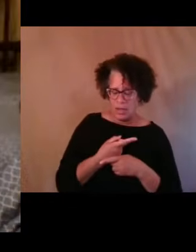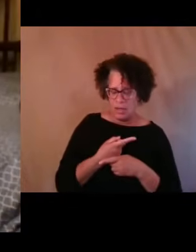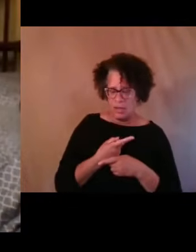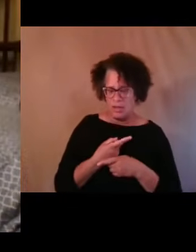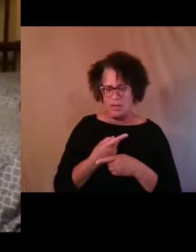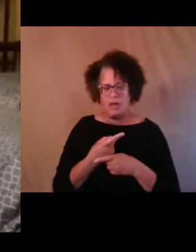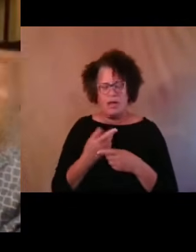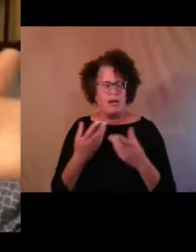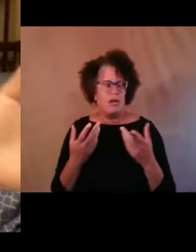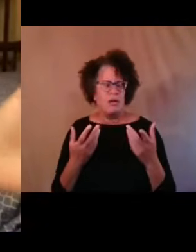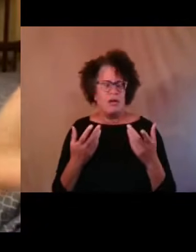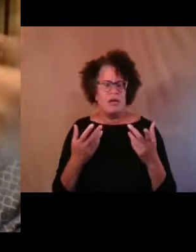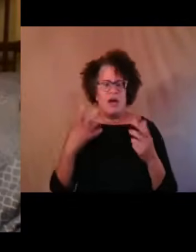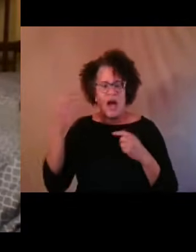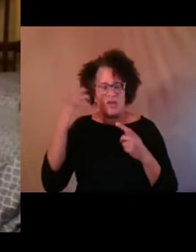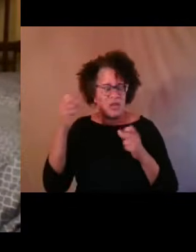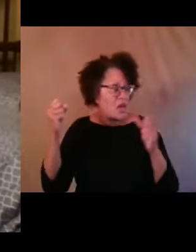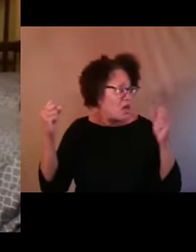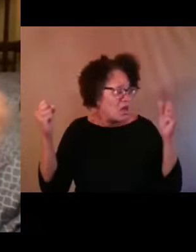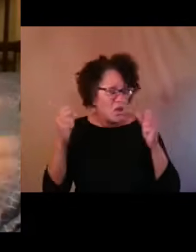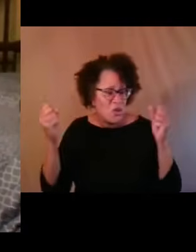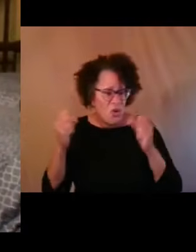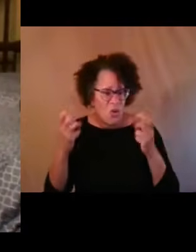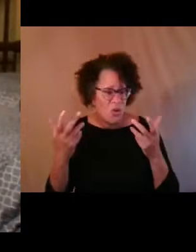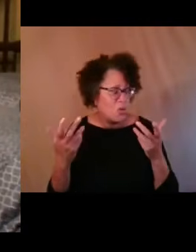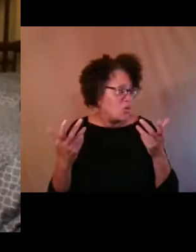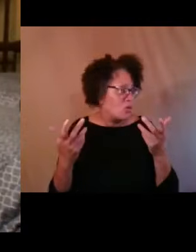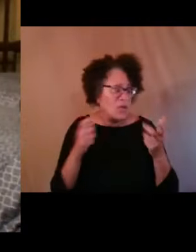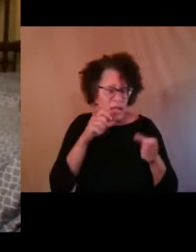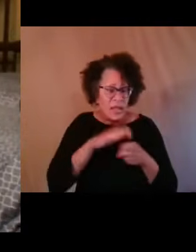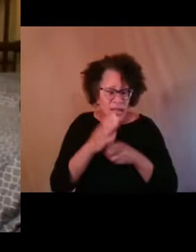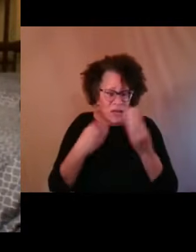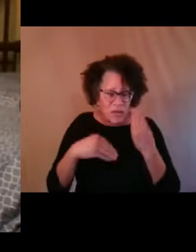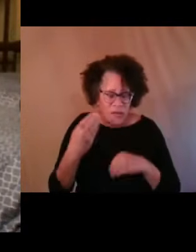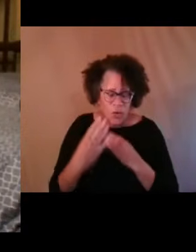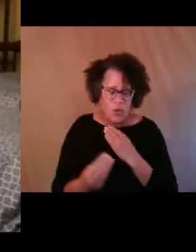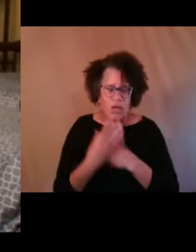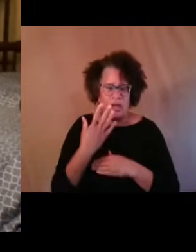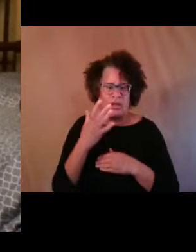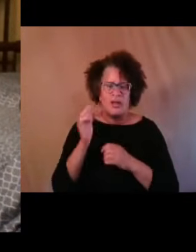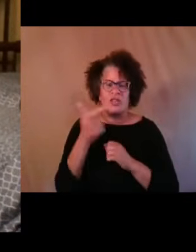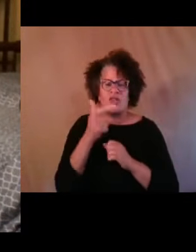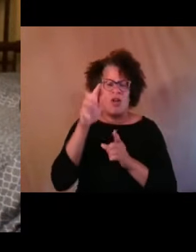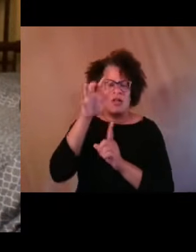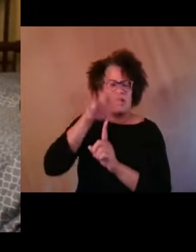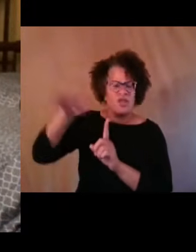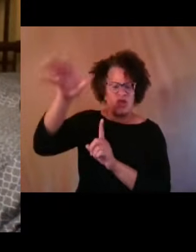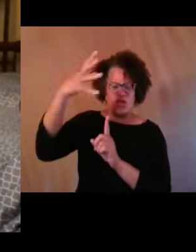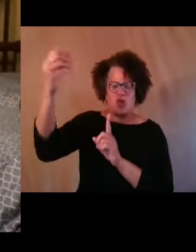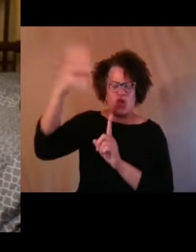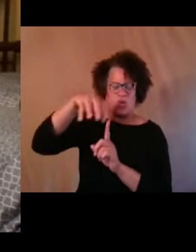The cold weather affects you. The lack of food affects you. All of this is external, and of course, has an impact on the internal.